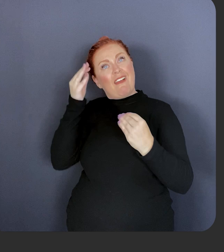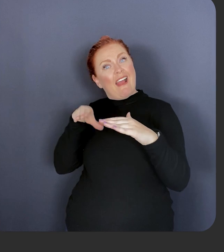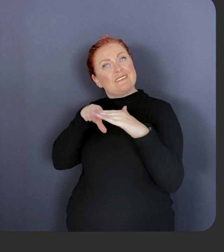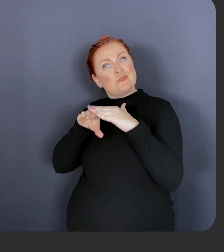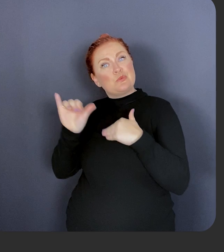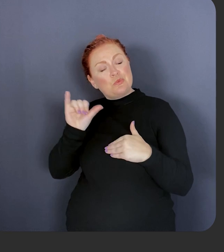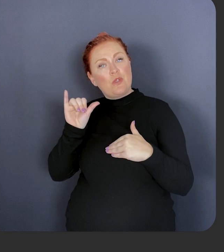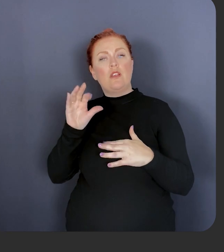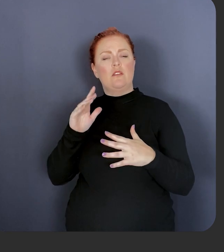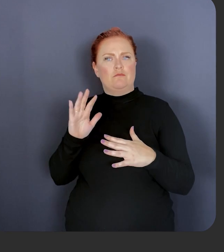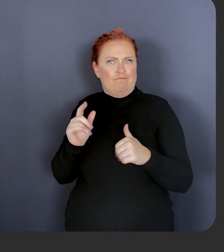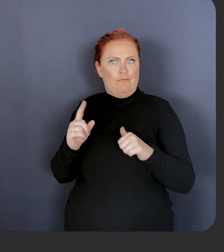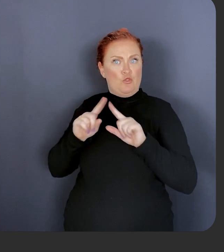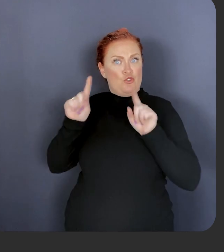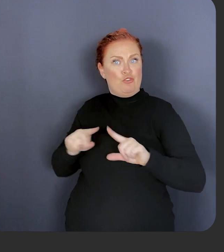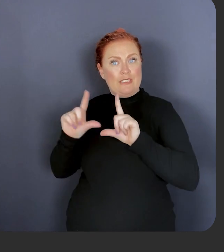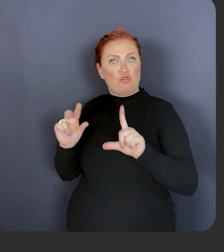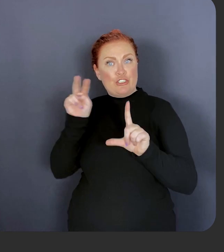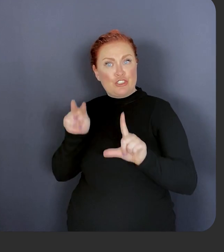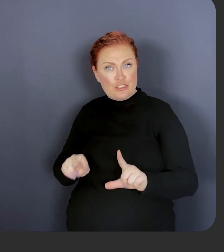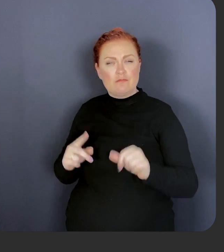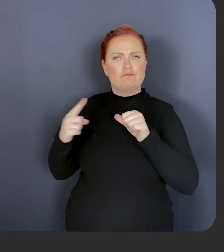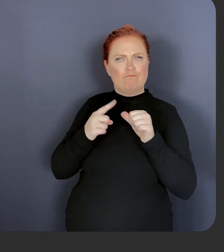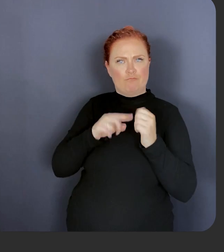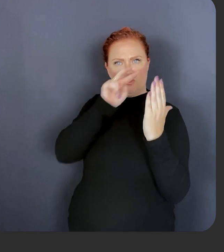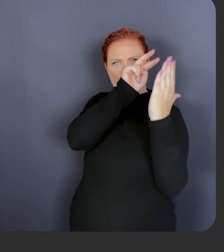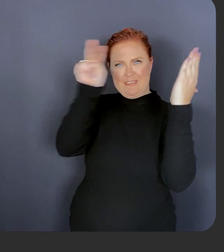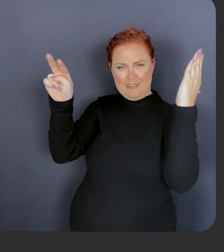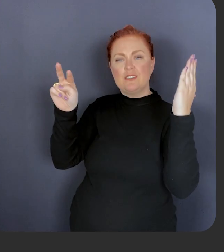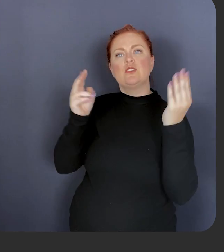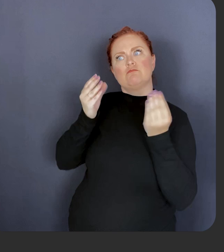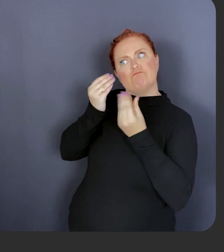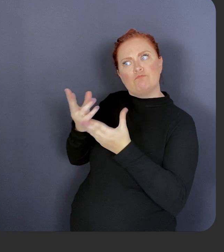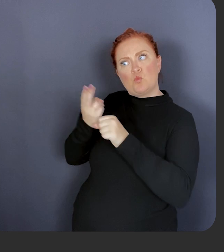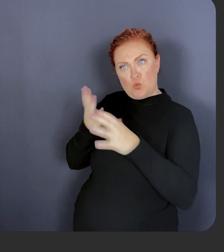that's the first thing your page or your screen reader is going to read to your users, so you